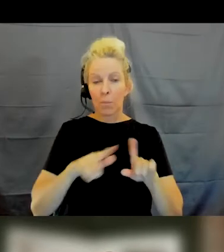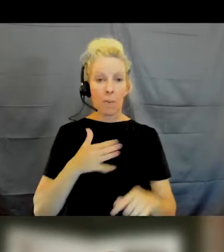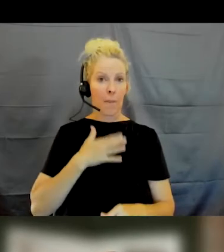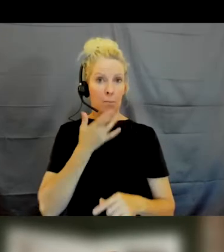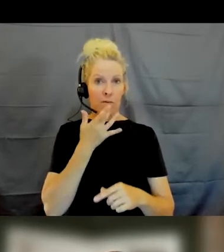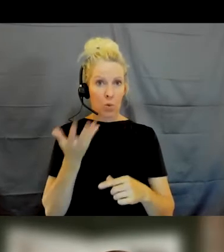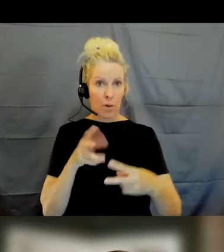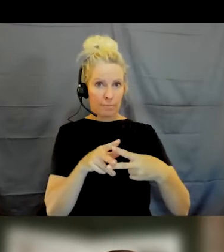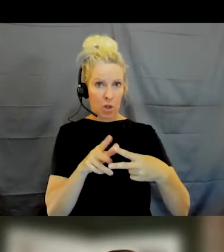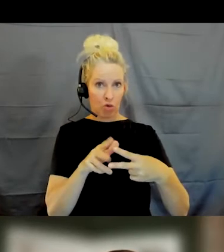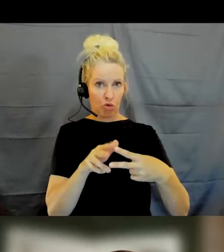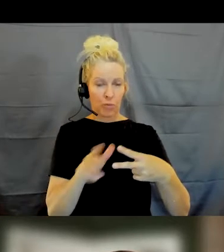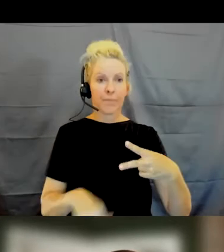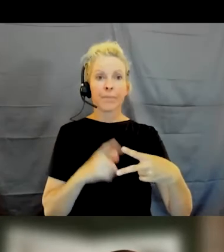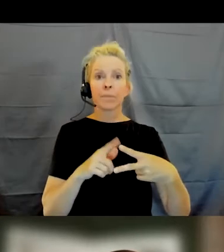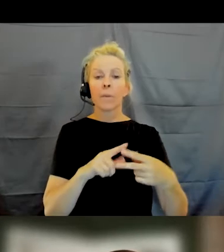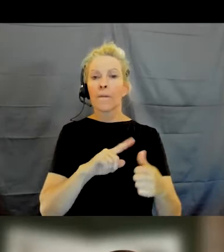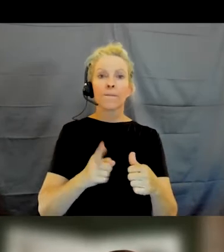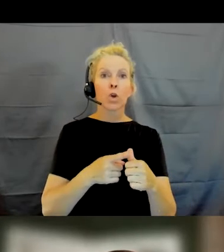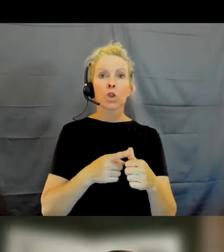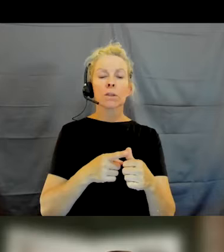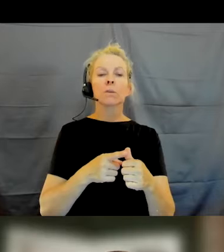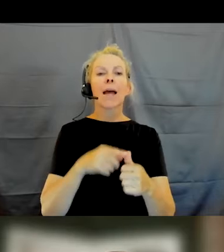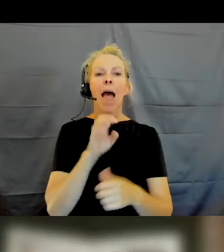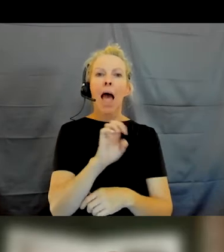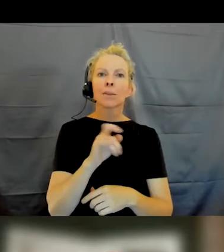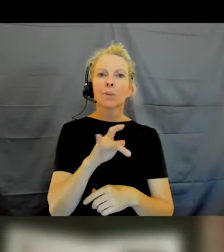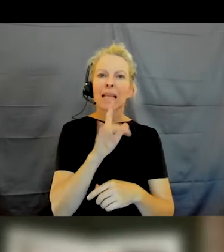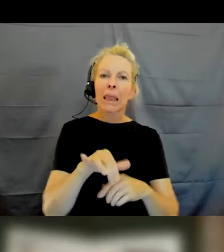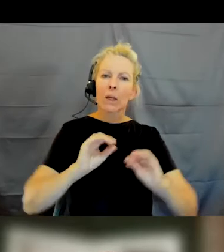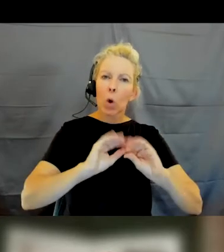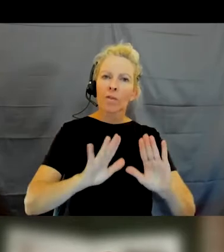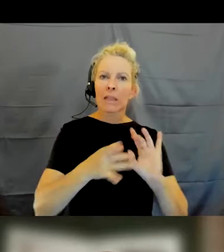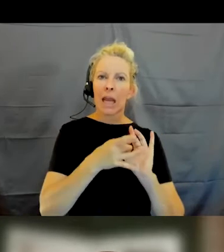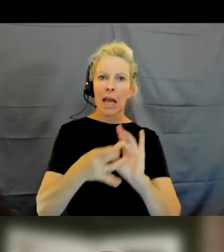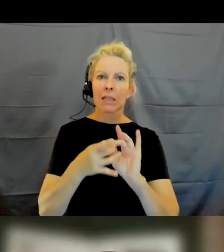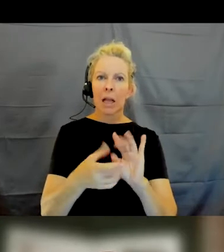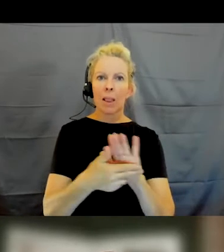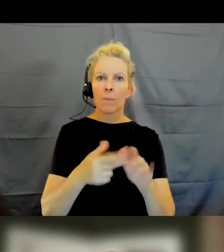way is explicitly connecting a label to an input field. We have a label element with